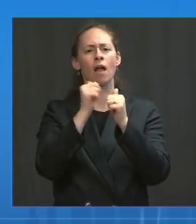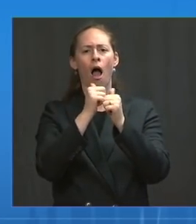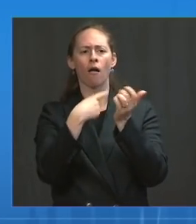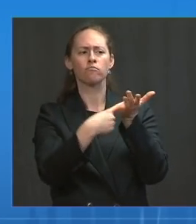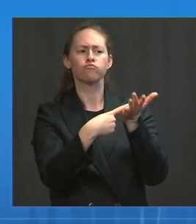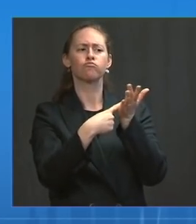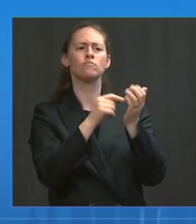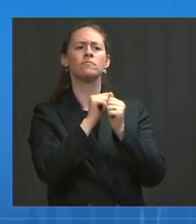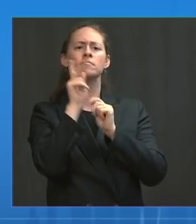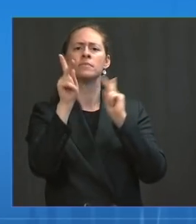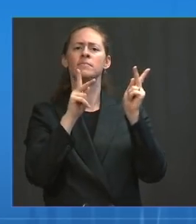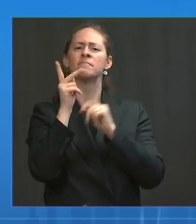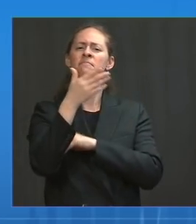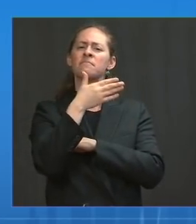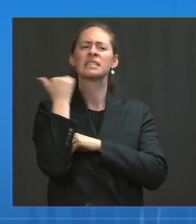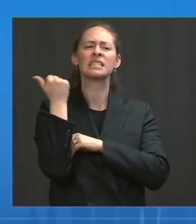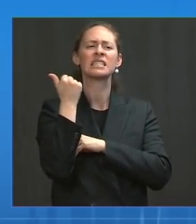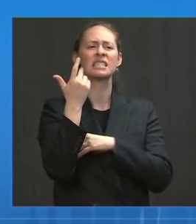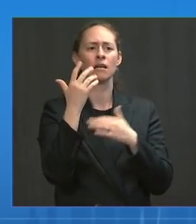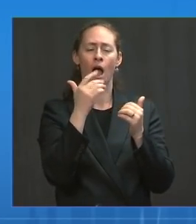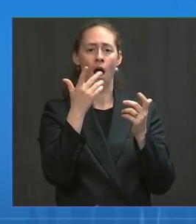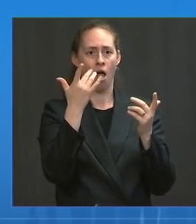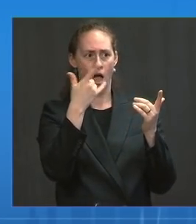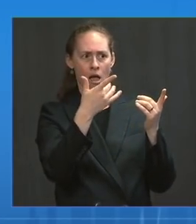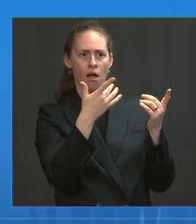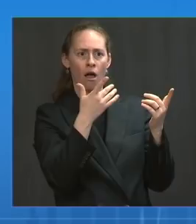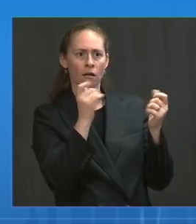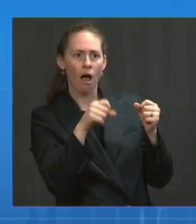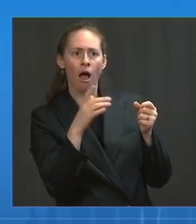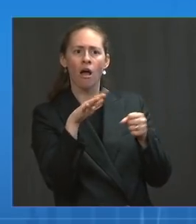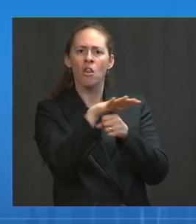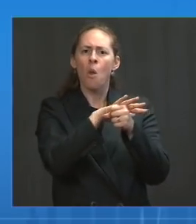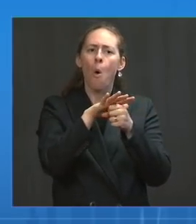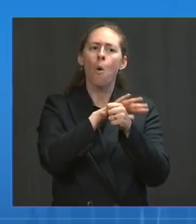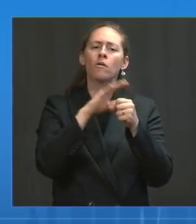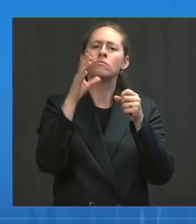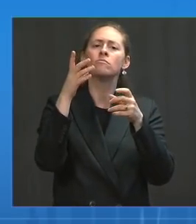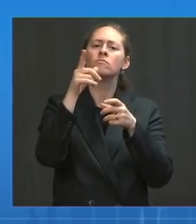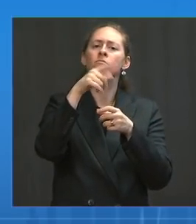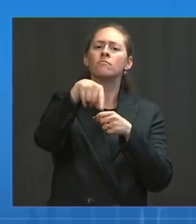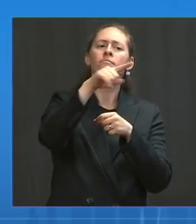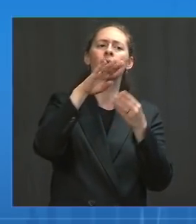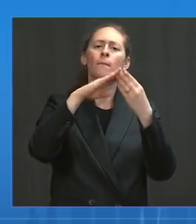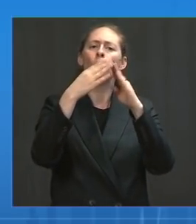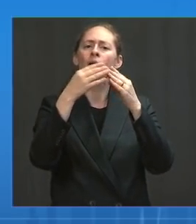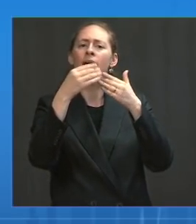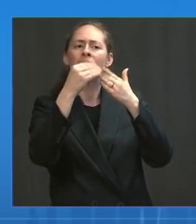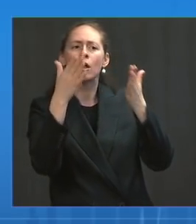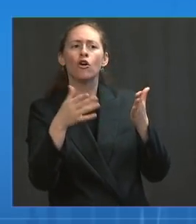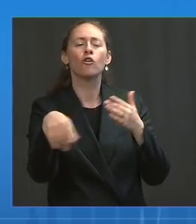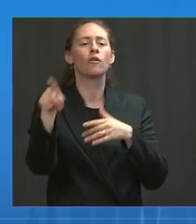with those who have questions are local trusted messengers. Doctors, faith leaders, community leaders.